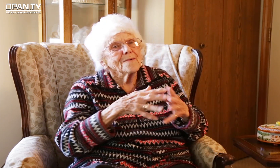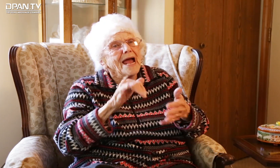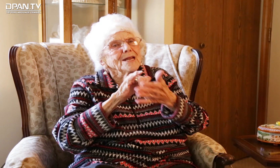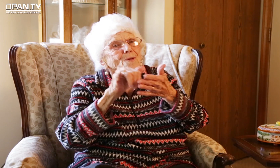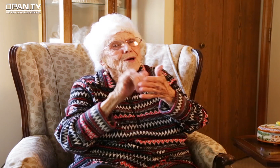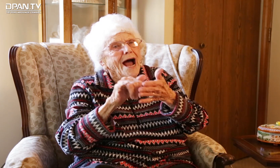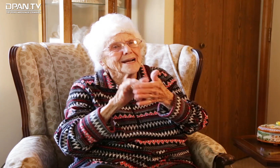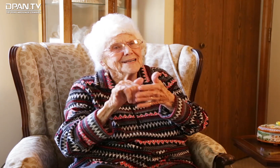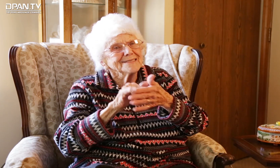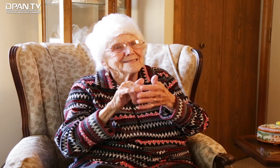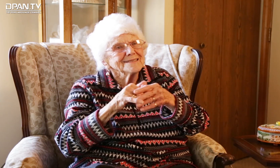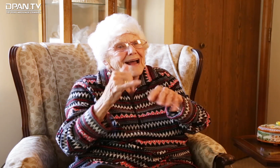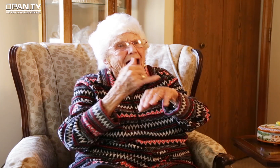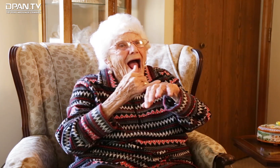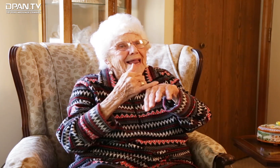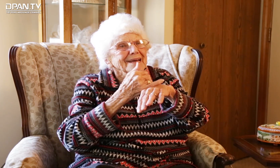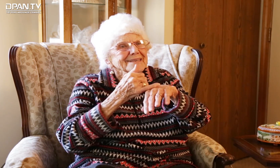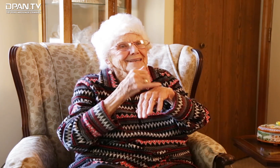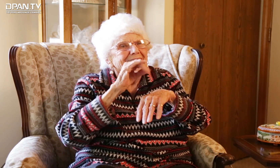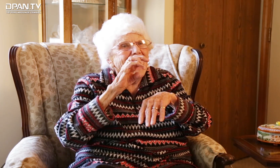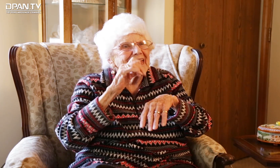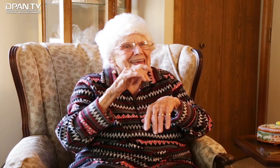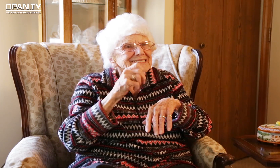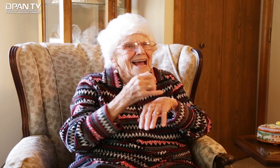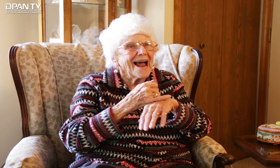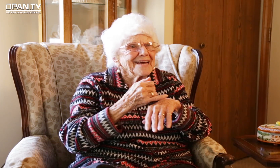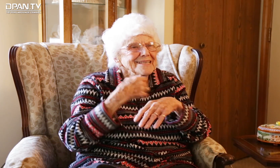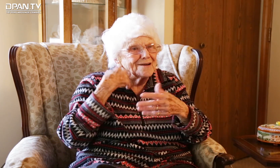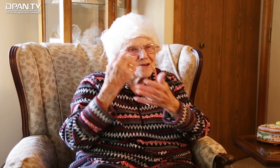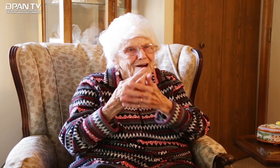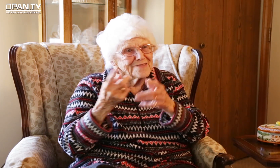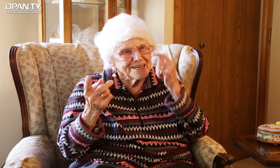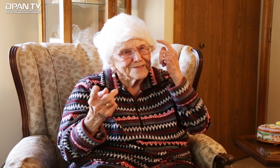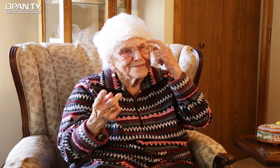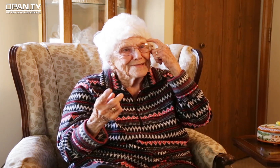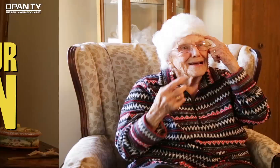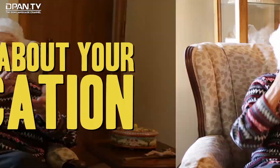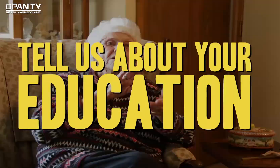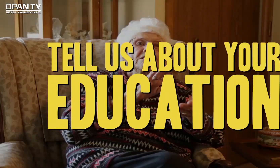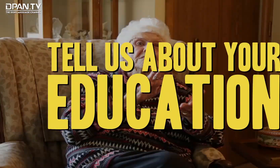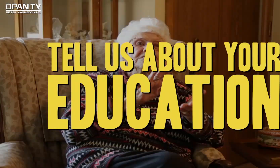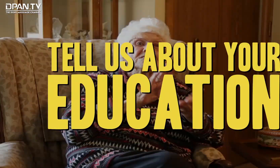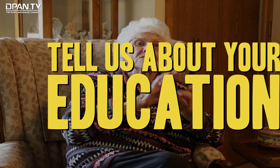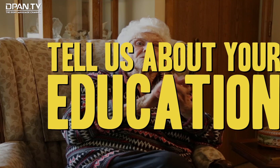I came to America at Ellis Island.